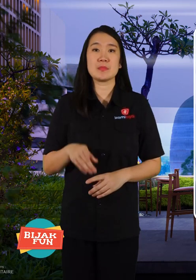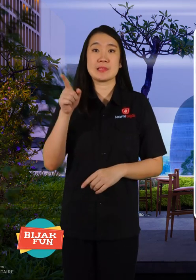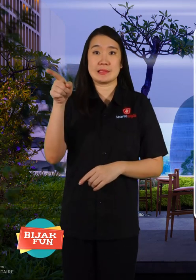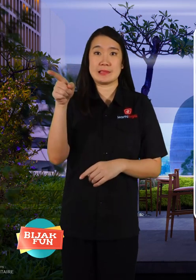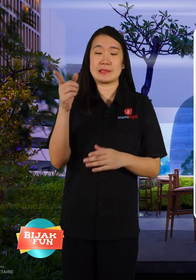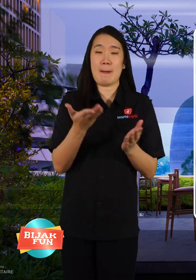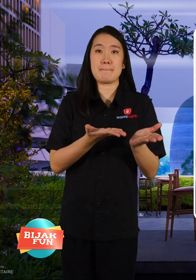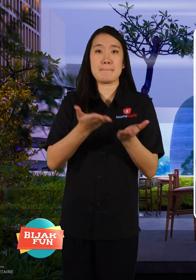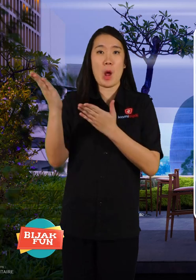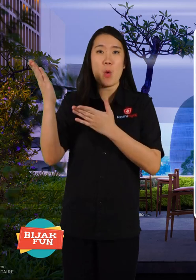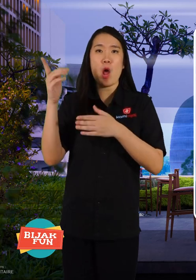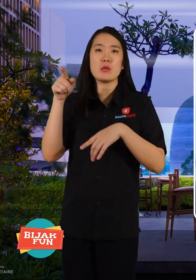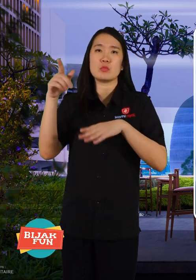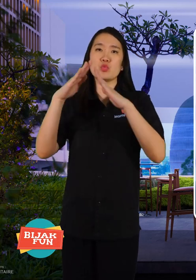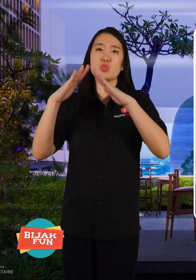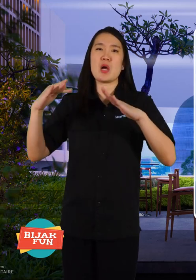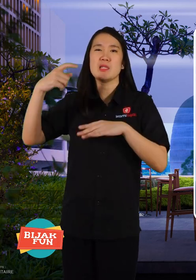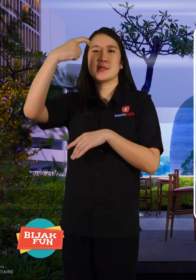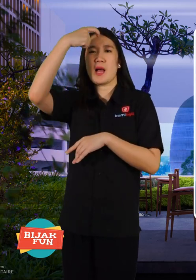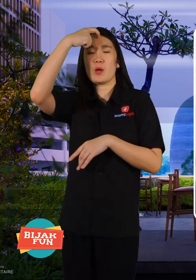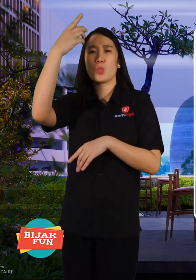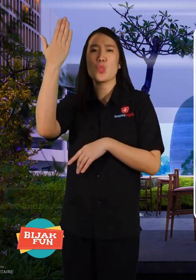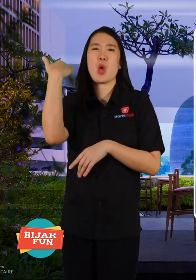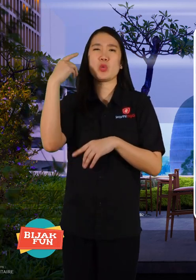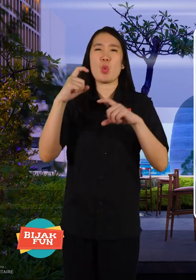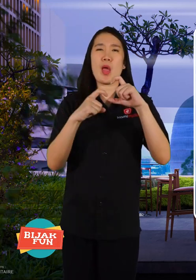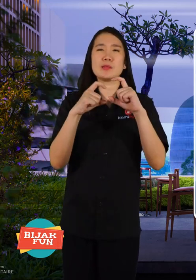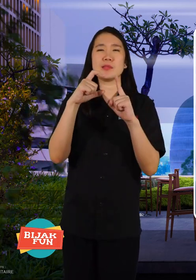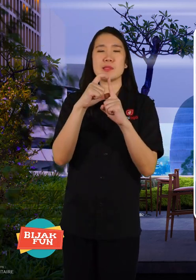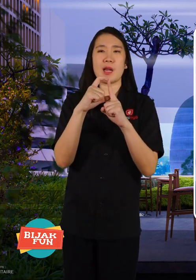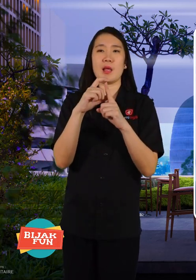Then, he was taken to Surabaya when he was in 1st grade.